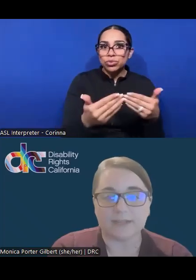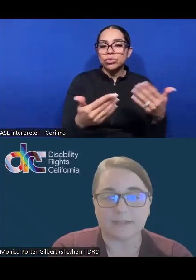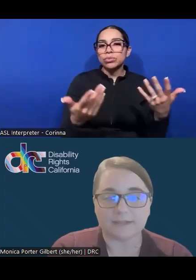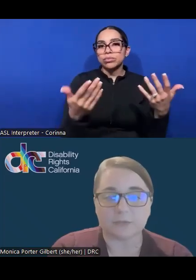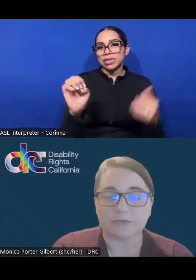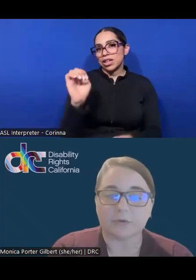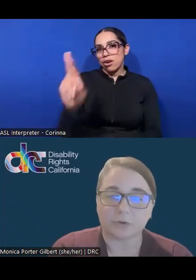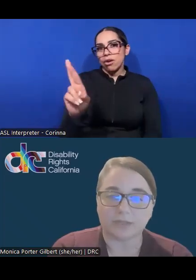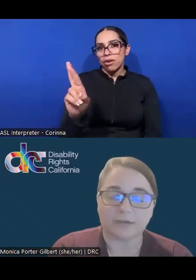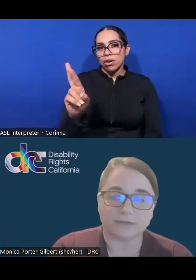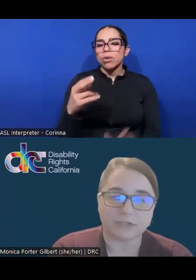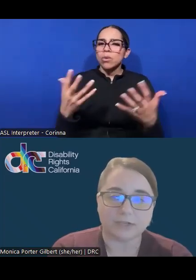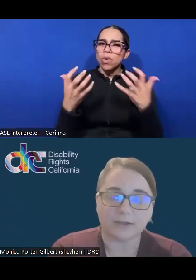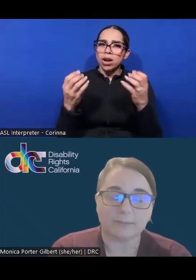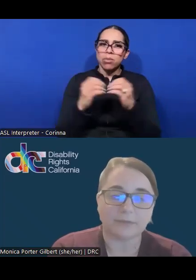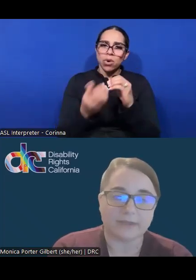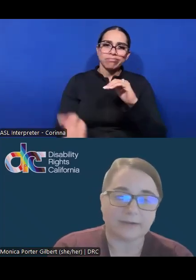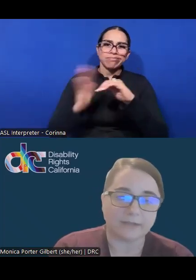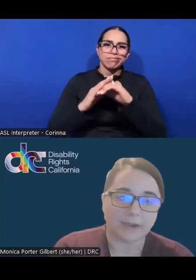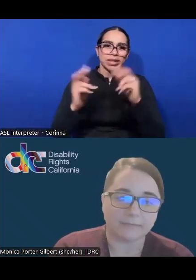in this sort of early intervention and preventative care.